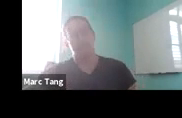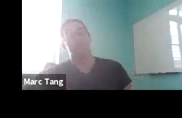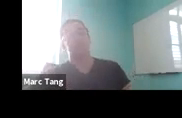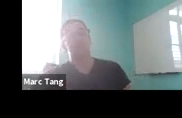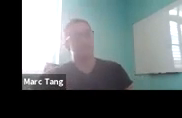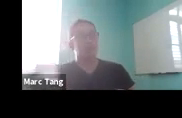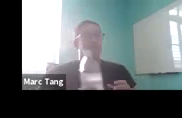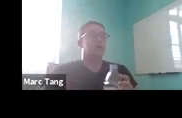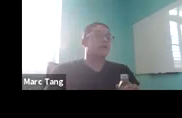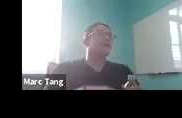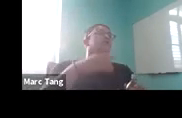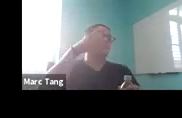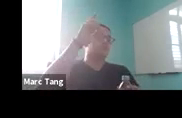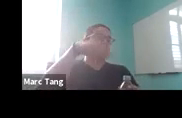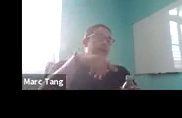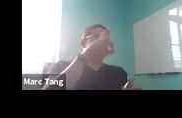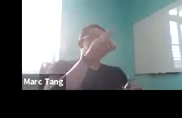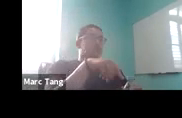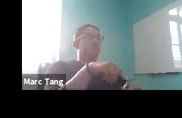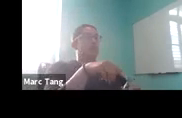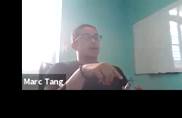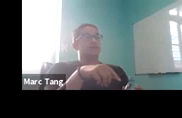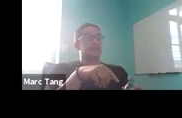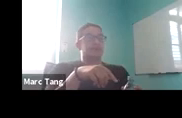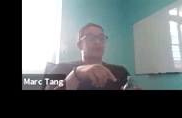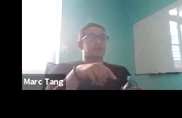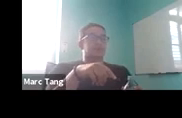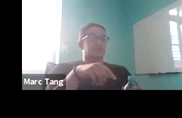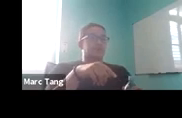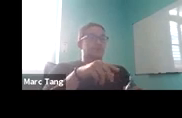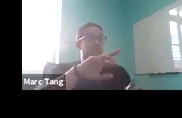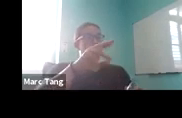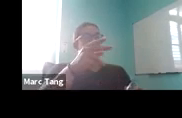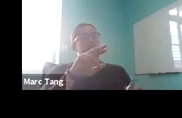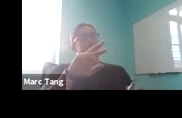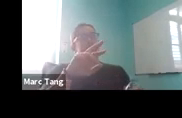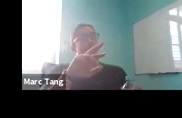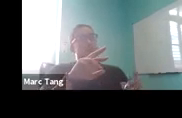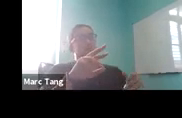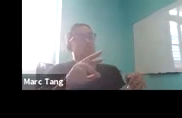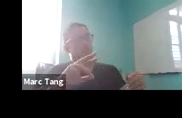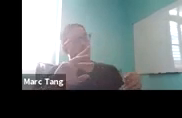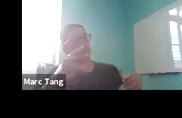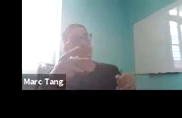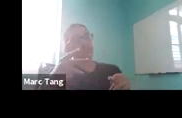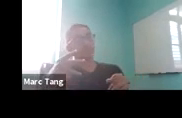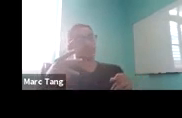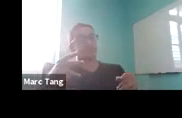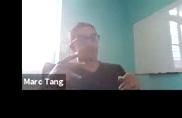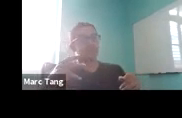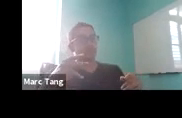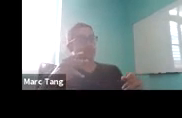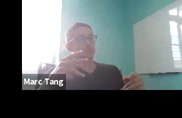SV on the y-axis you have the ratio of the order between the object and the verb so for example